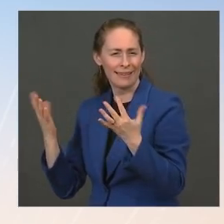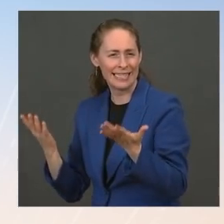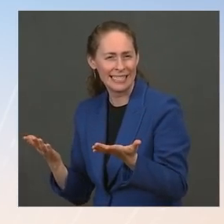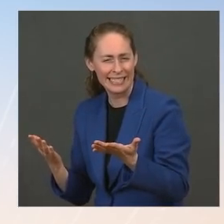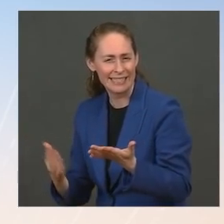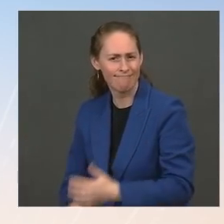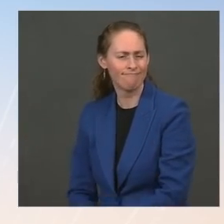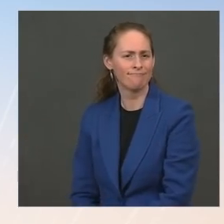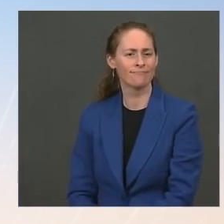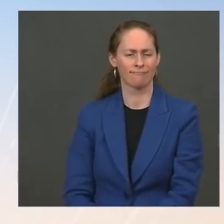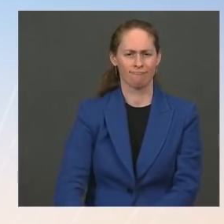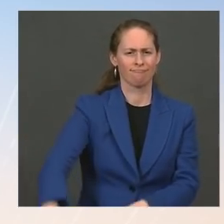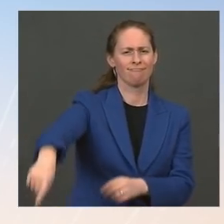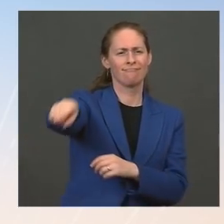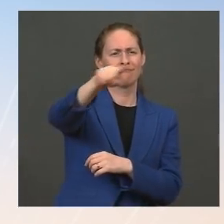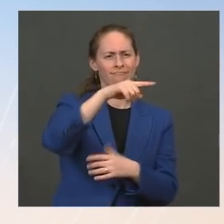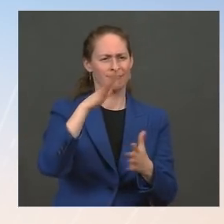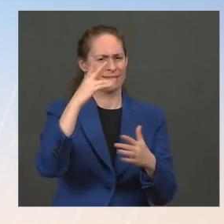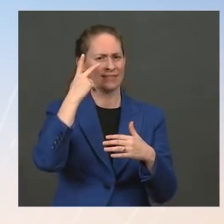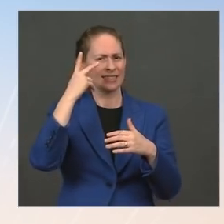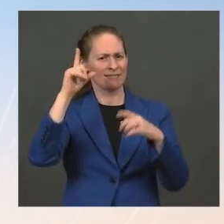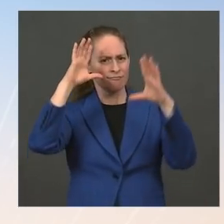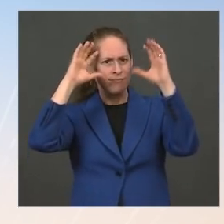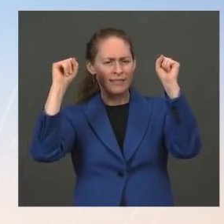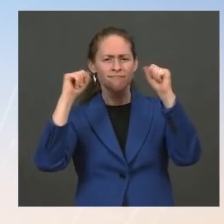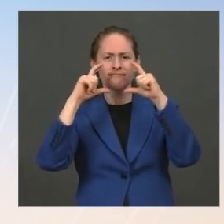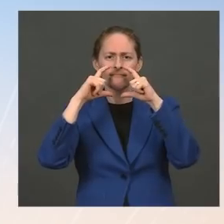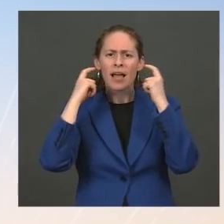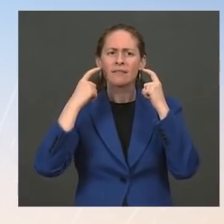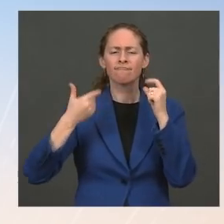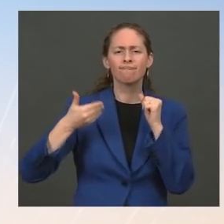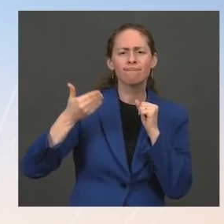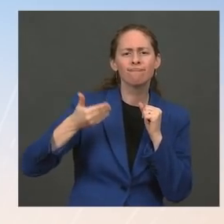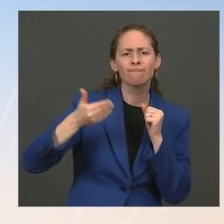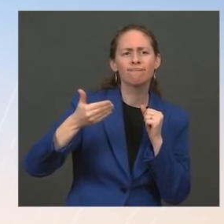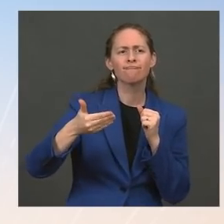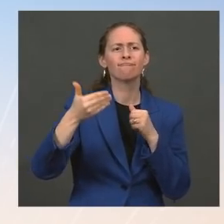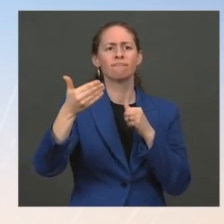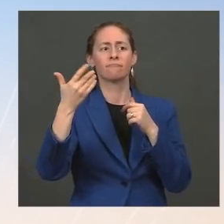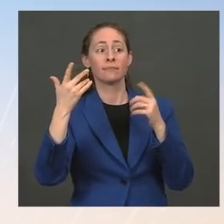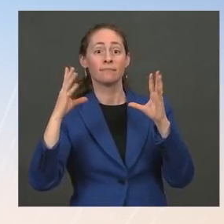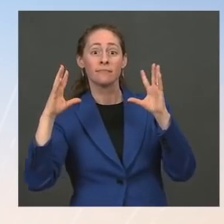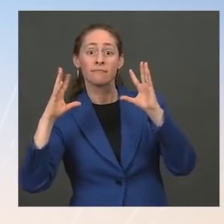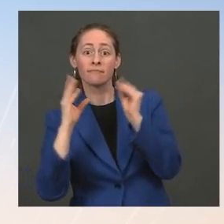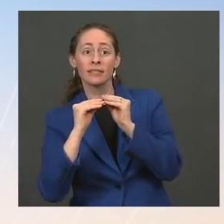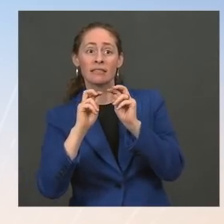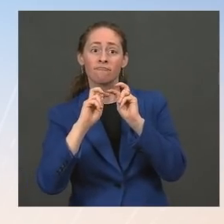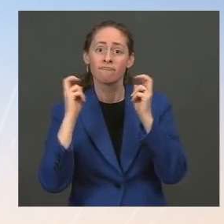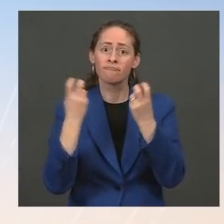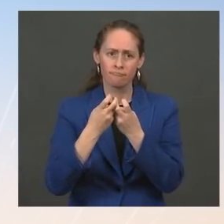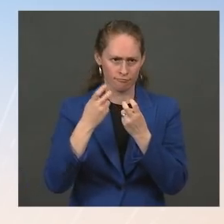he comes out to an event, when he's sitting in meetings. And certainly, he will continue to model behavior he hopes the American people will follow --